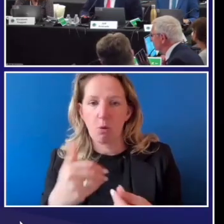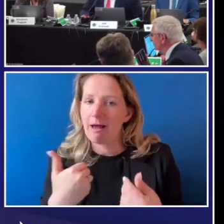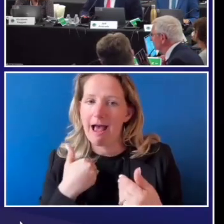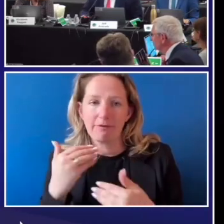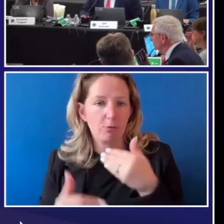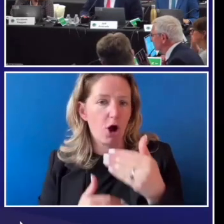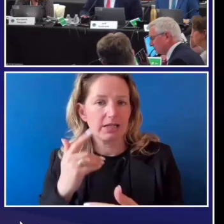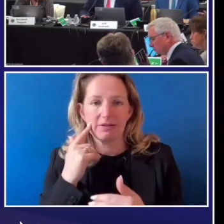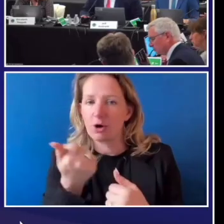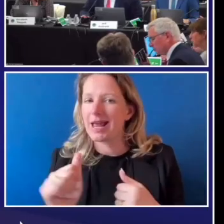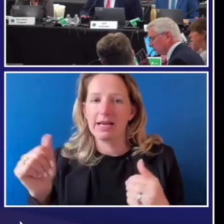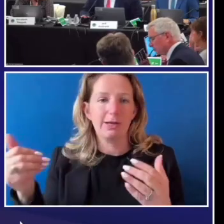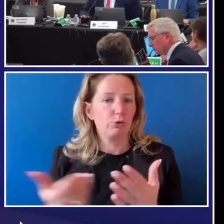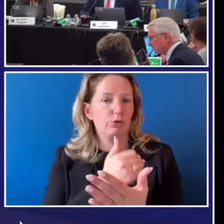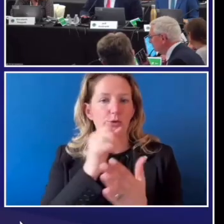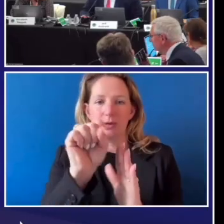state agencies because of the, the statute.